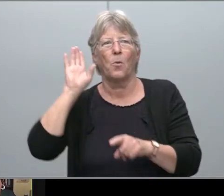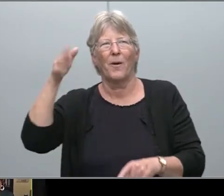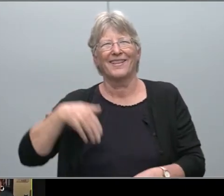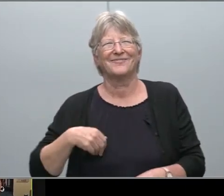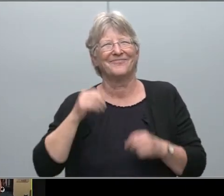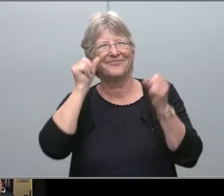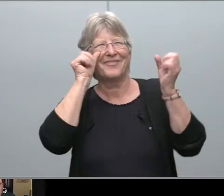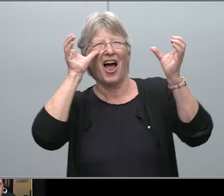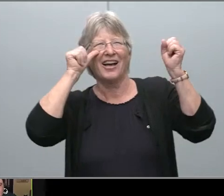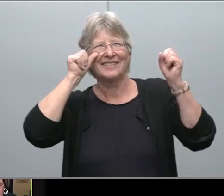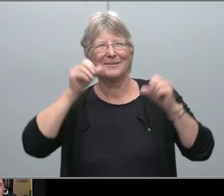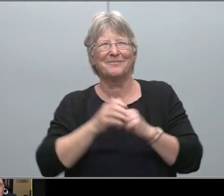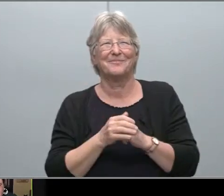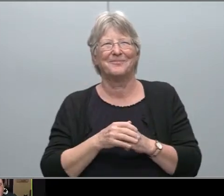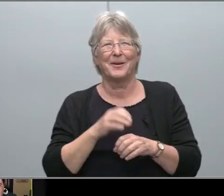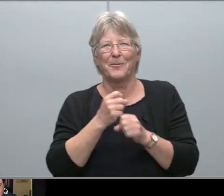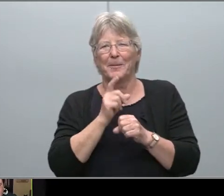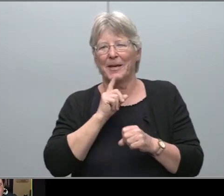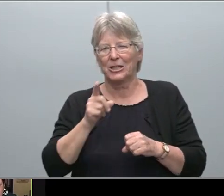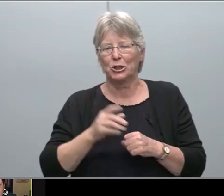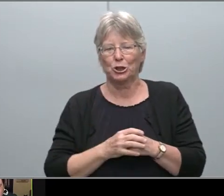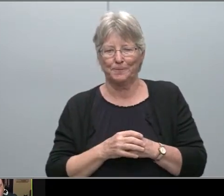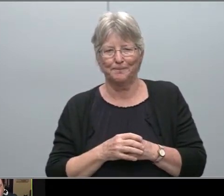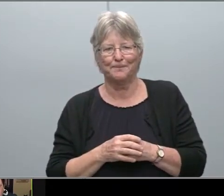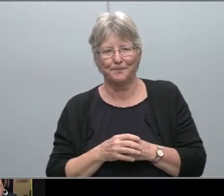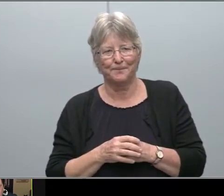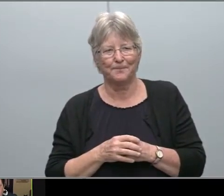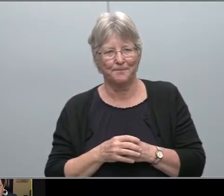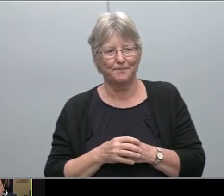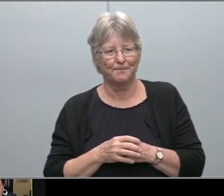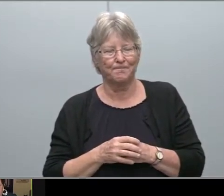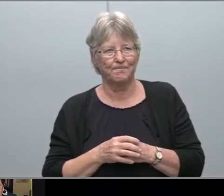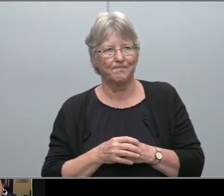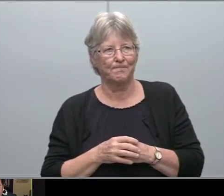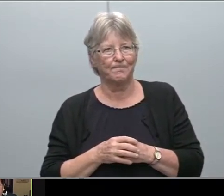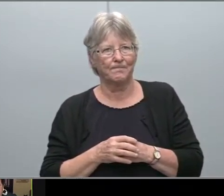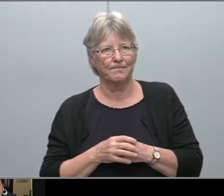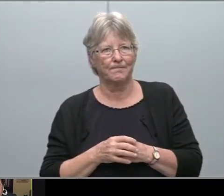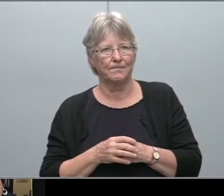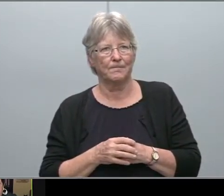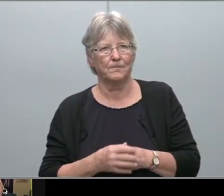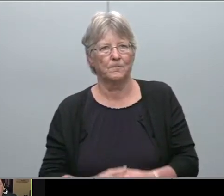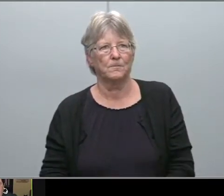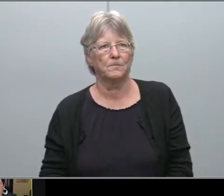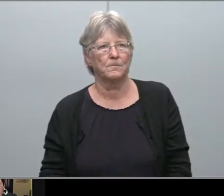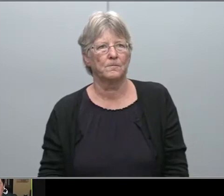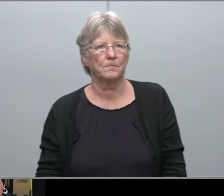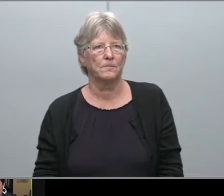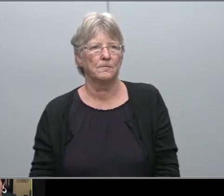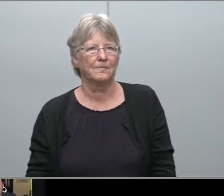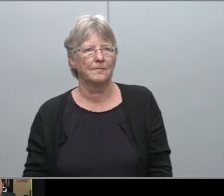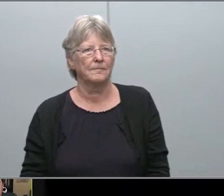but we are developing a plan and multi phases of bringing all our students back who need